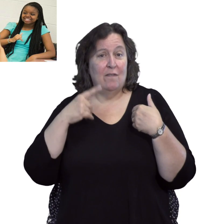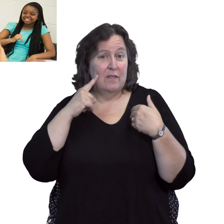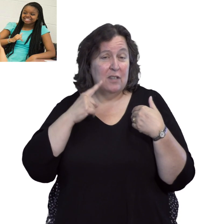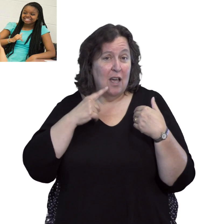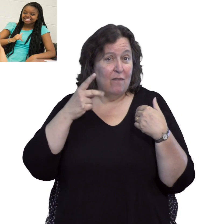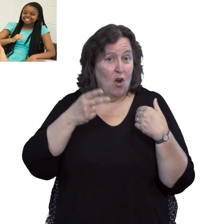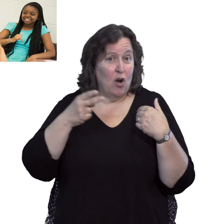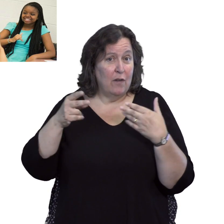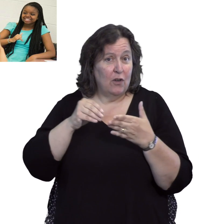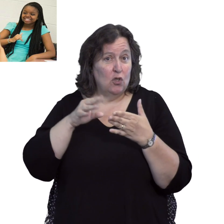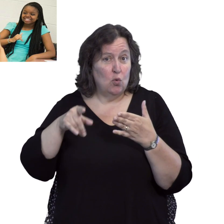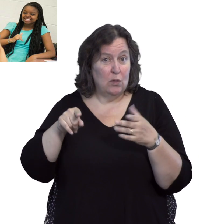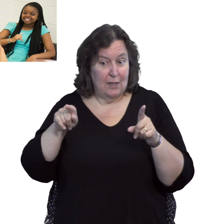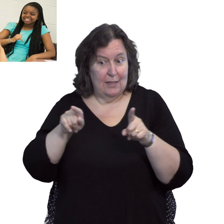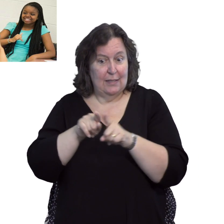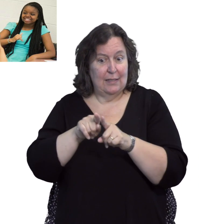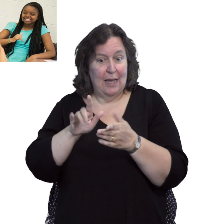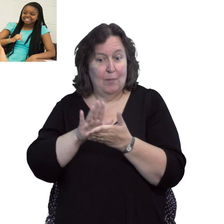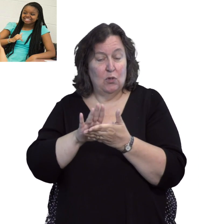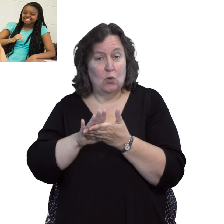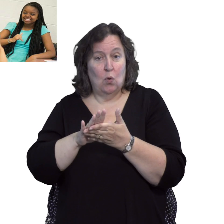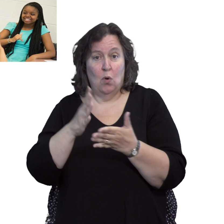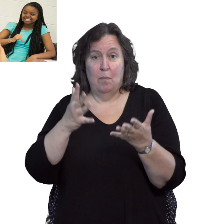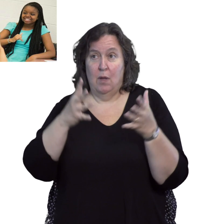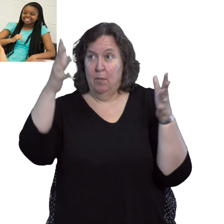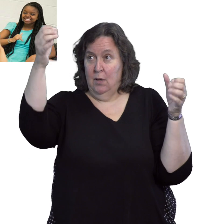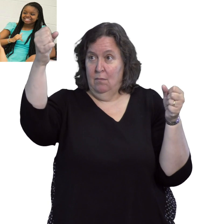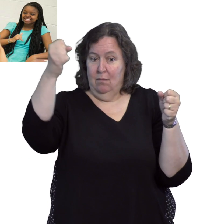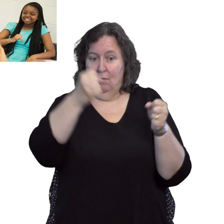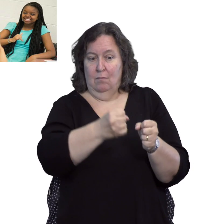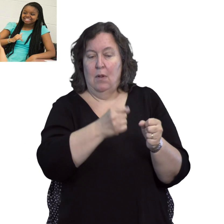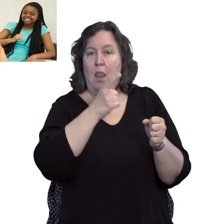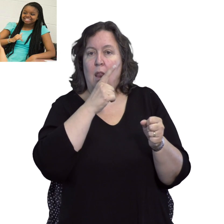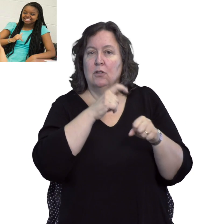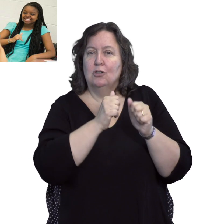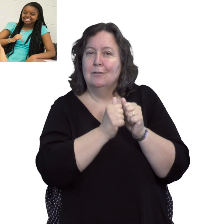in the same school, lunch might be scheduled together, or students may play after school